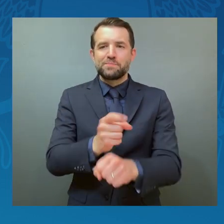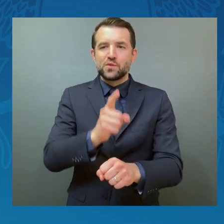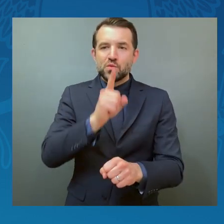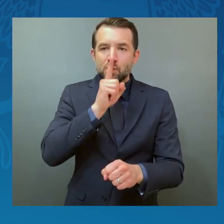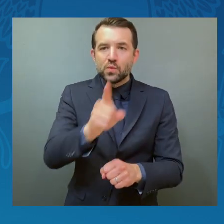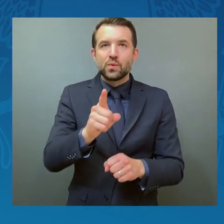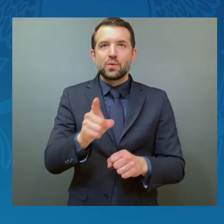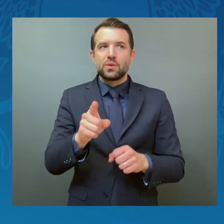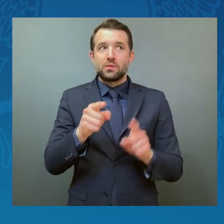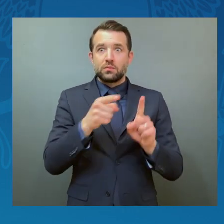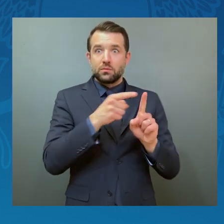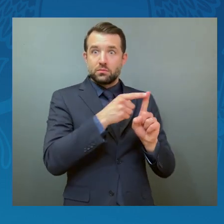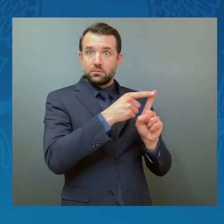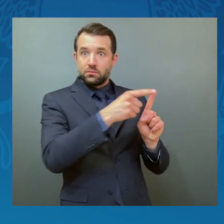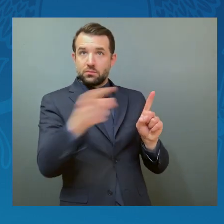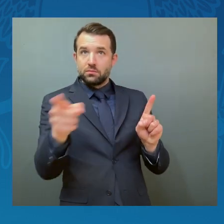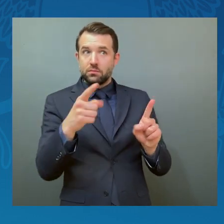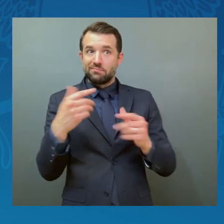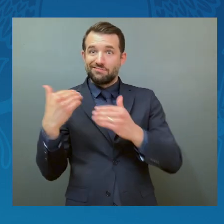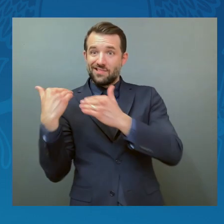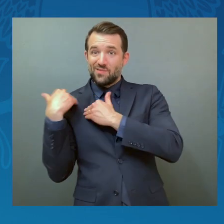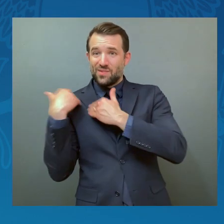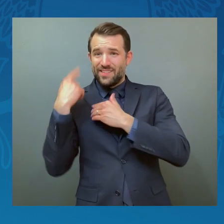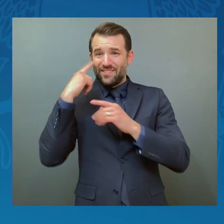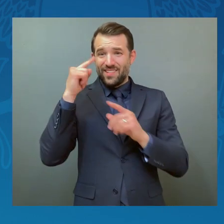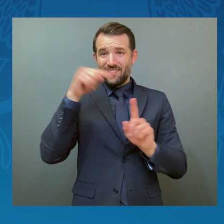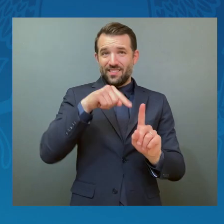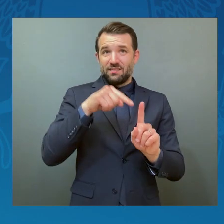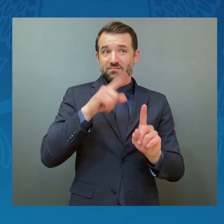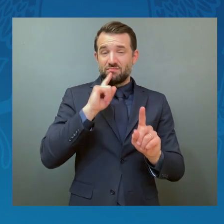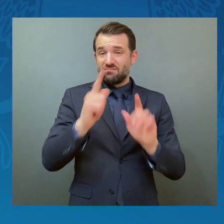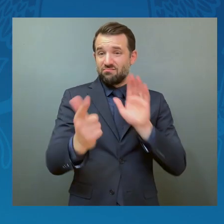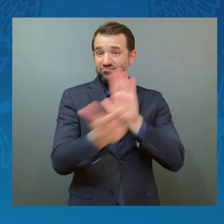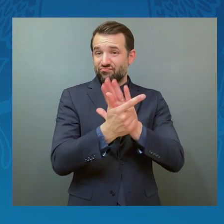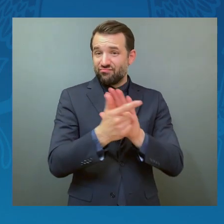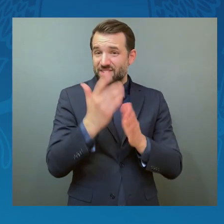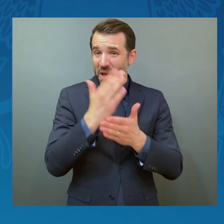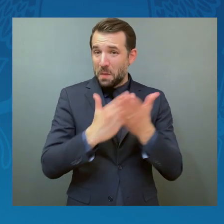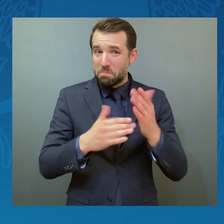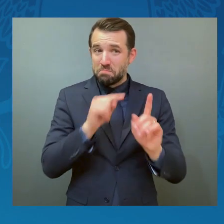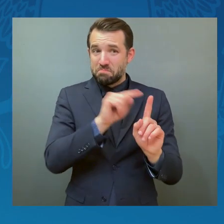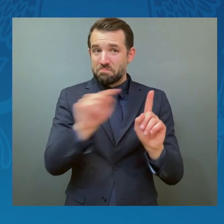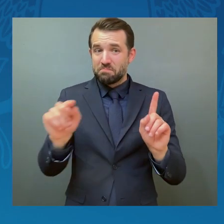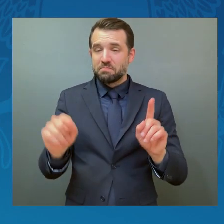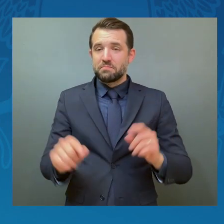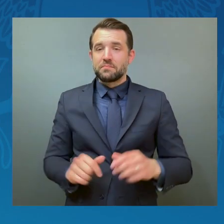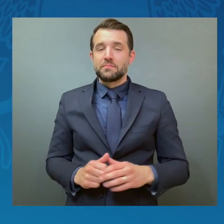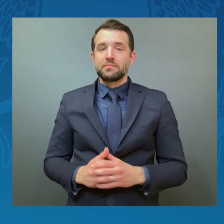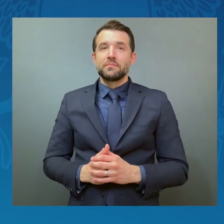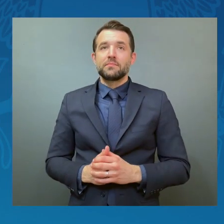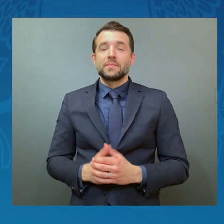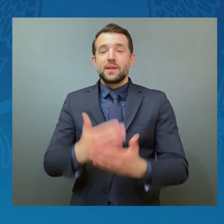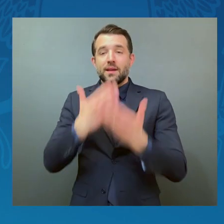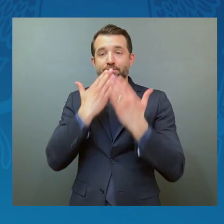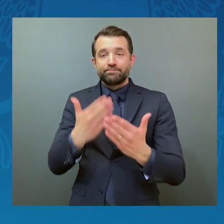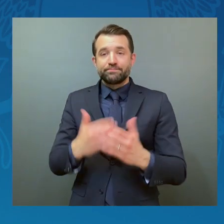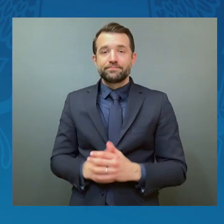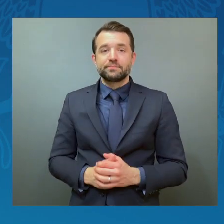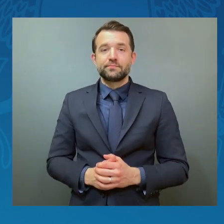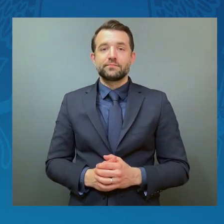when they violate the law. Thank you.